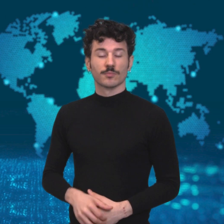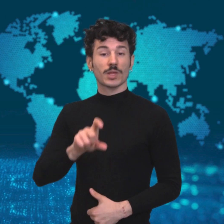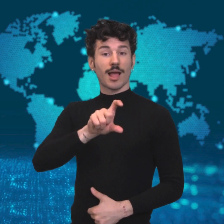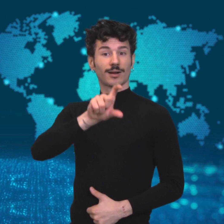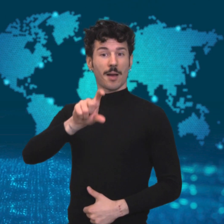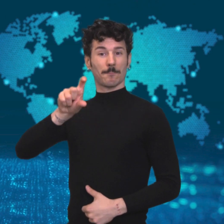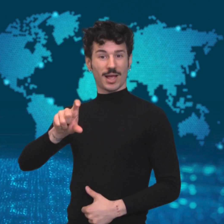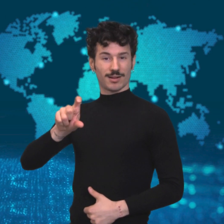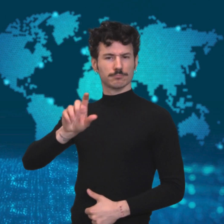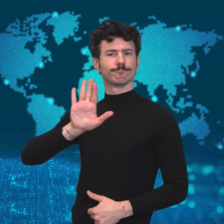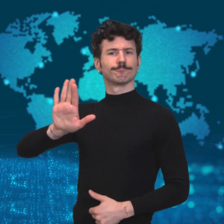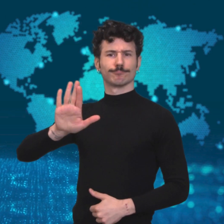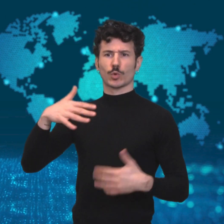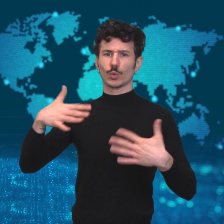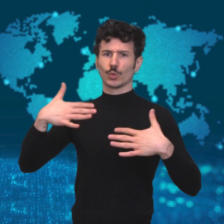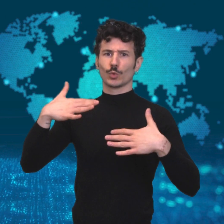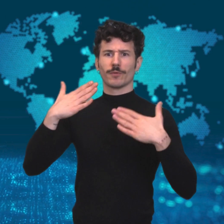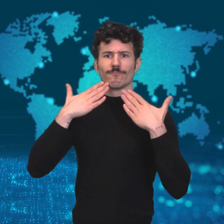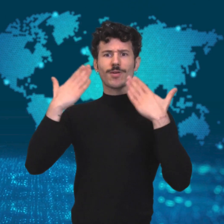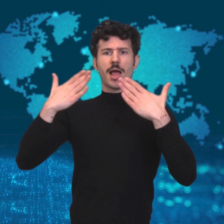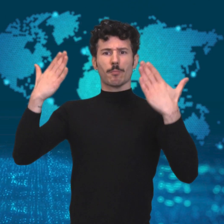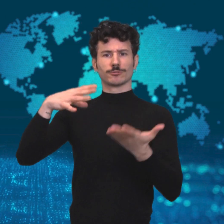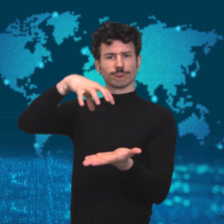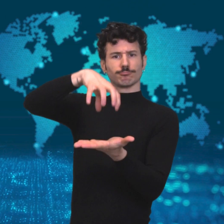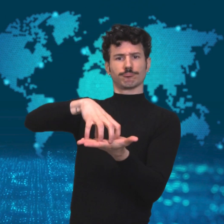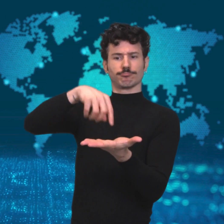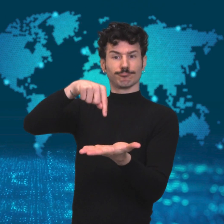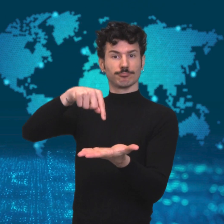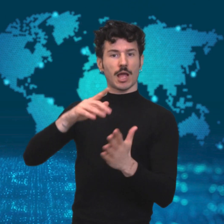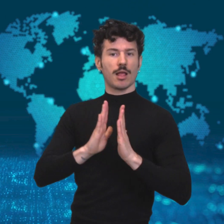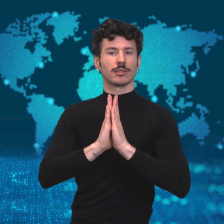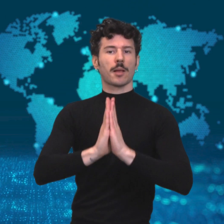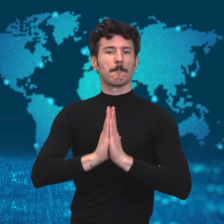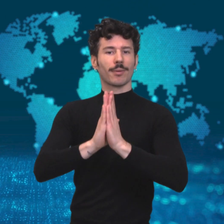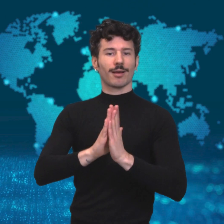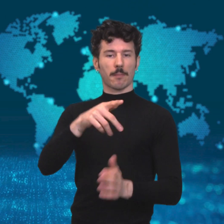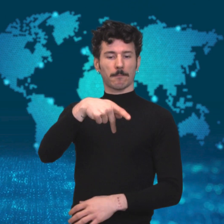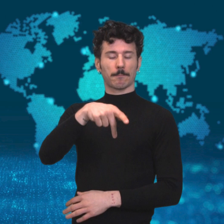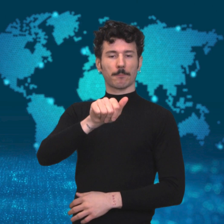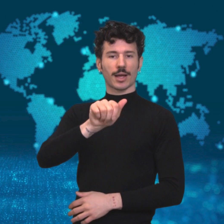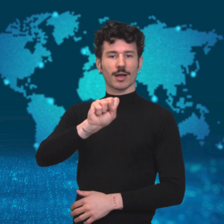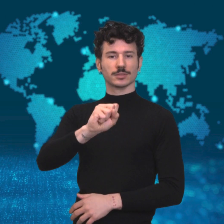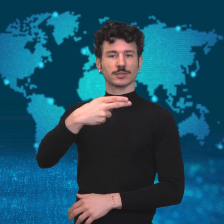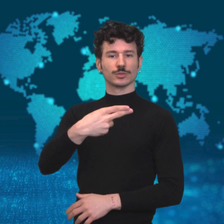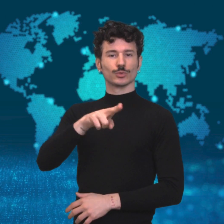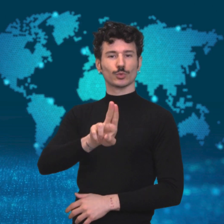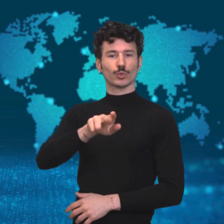[Alessio]: Hundreds of cows, monkeys, and pigeons